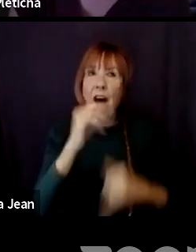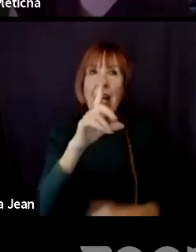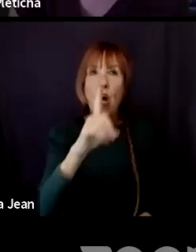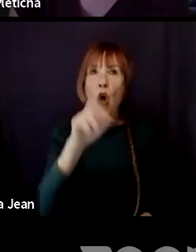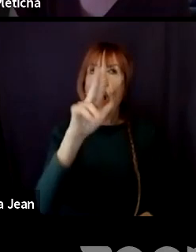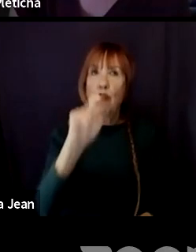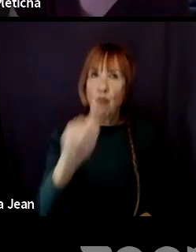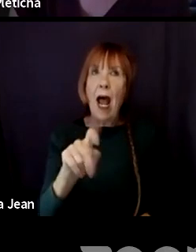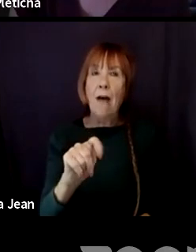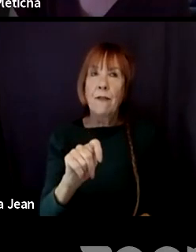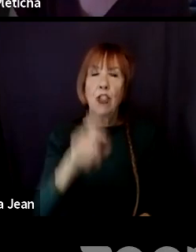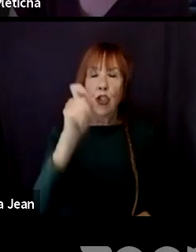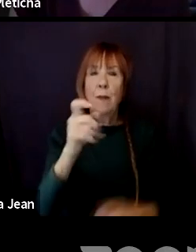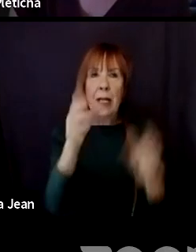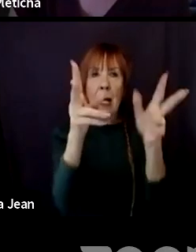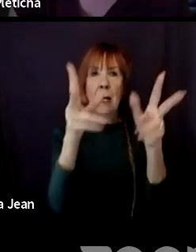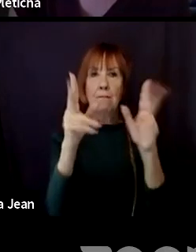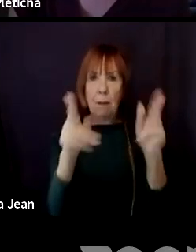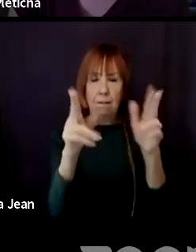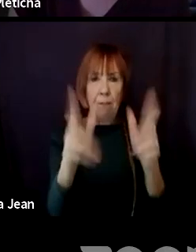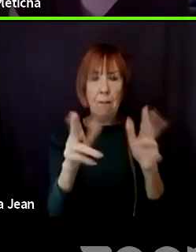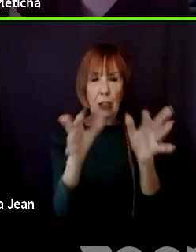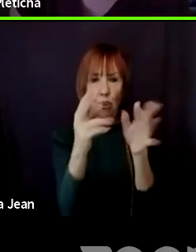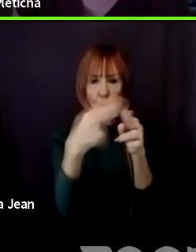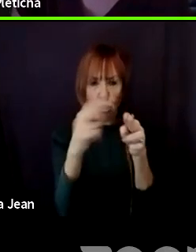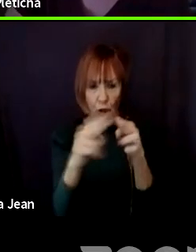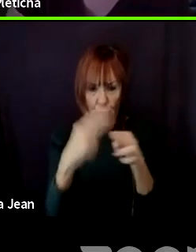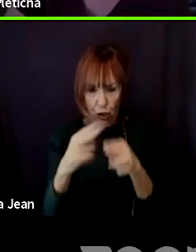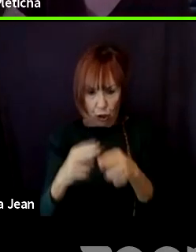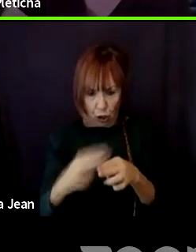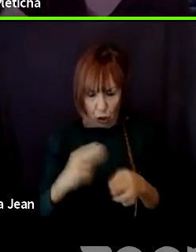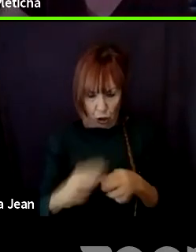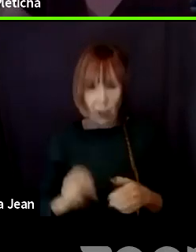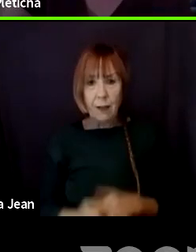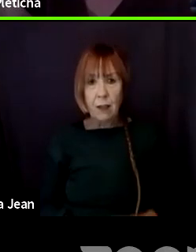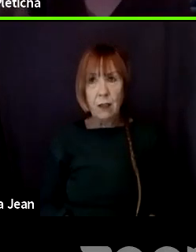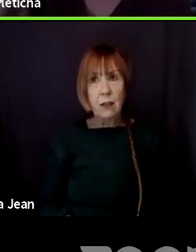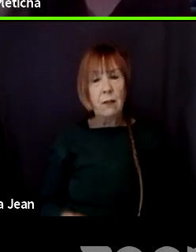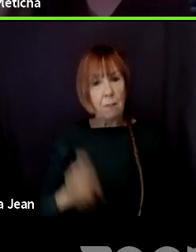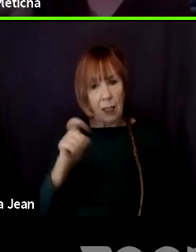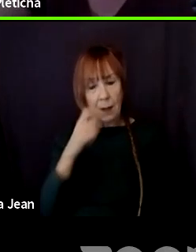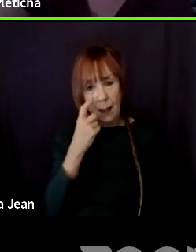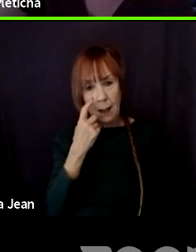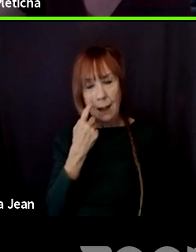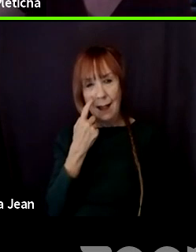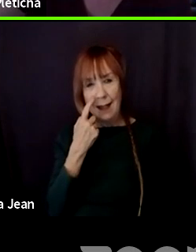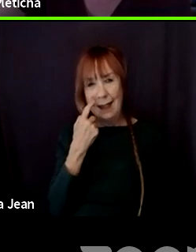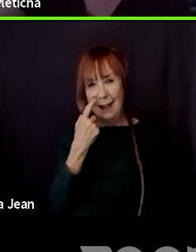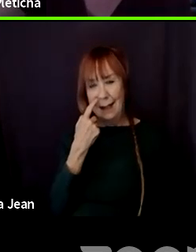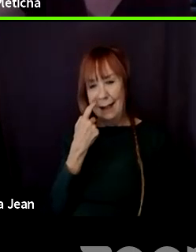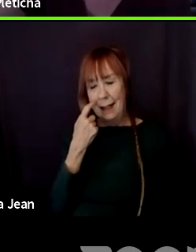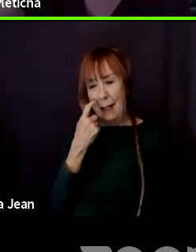If you can say it something fewer words, do it. Well, it's worth, 'cause then TV production, you'll have a production meeting